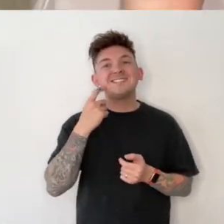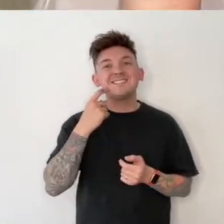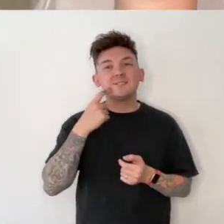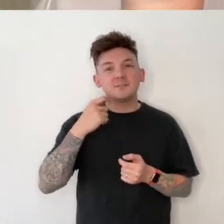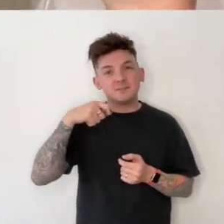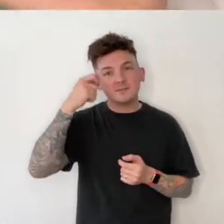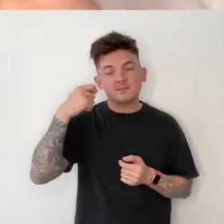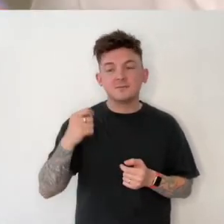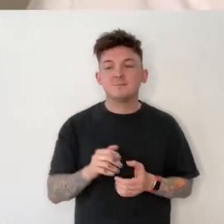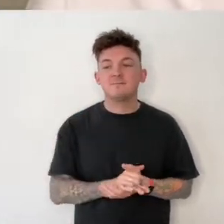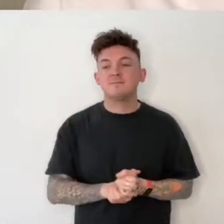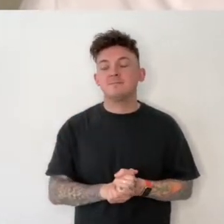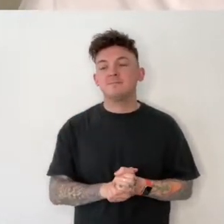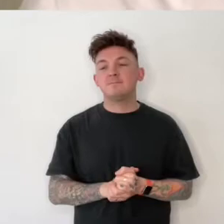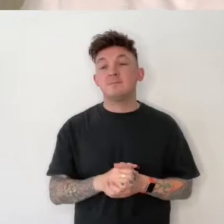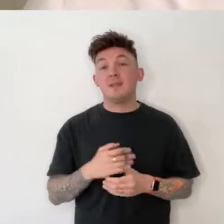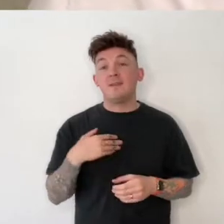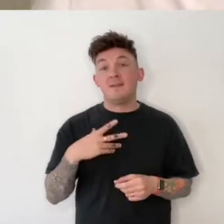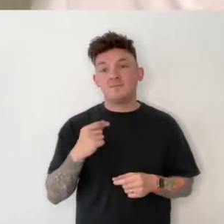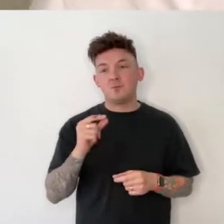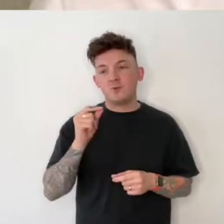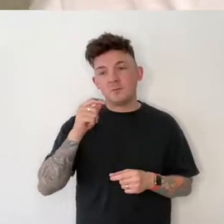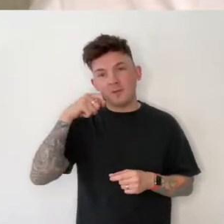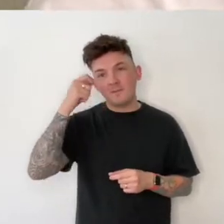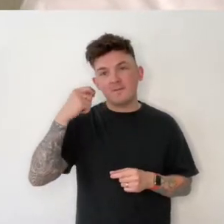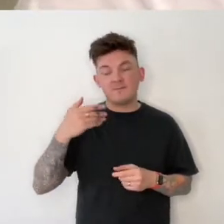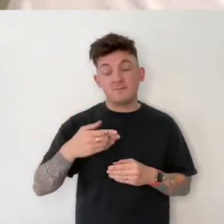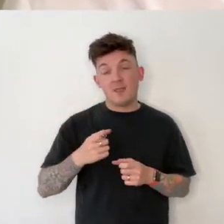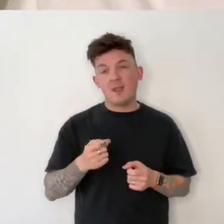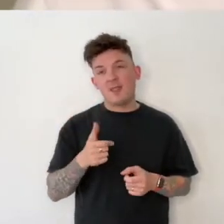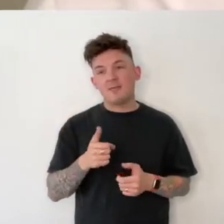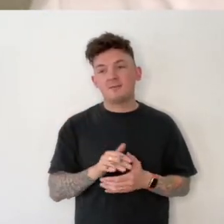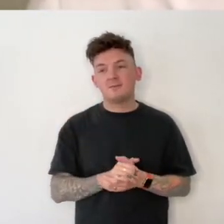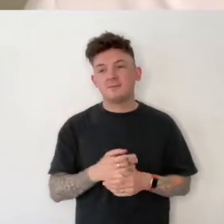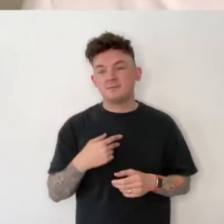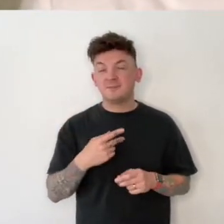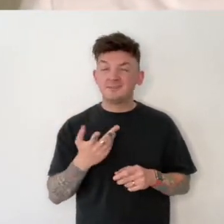i already had a wee bit of mascara from earlier so this is technically my second coat. mascara